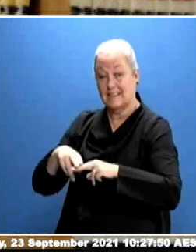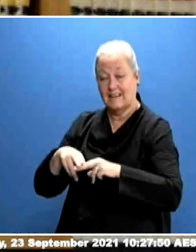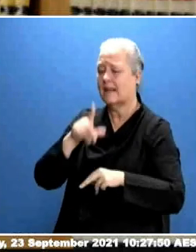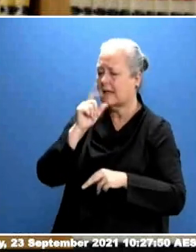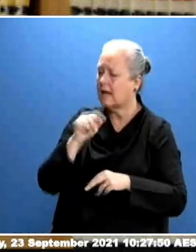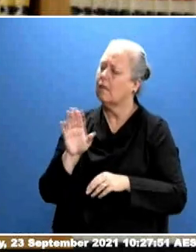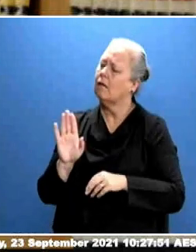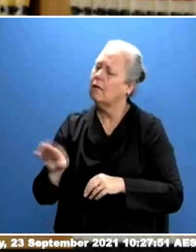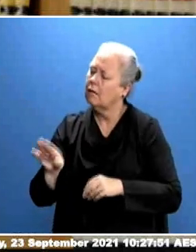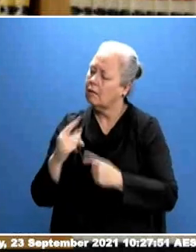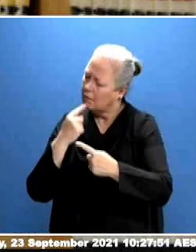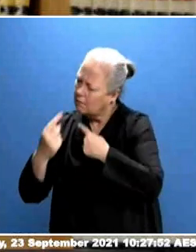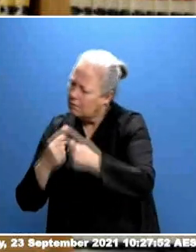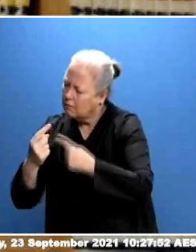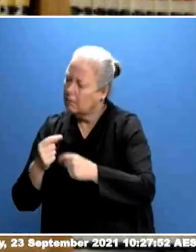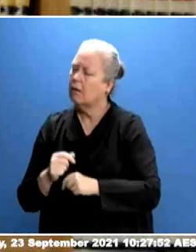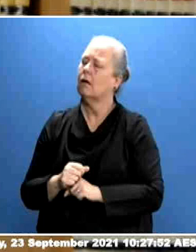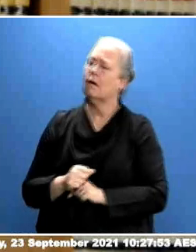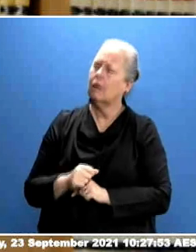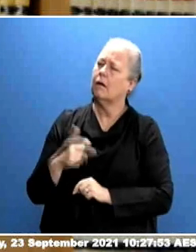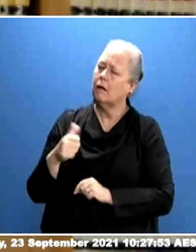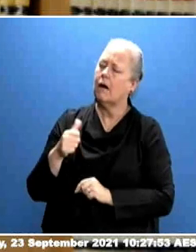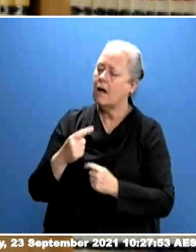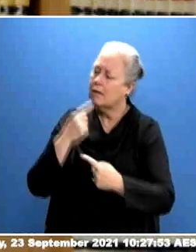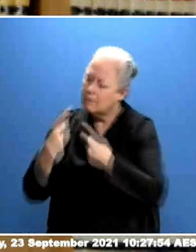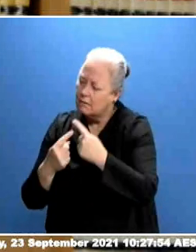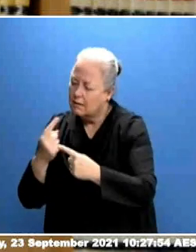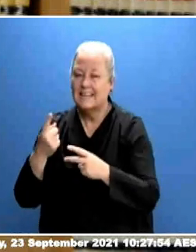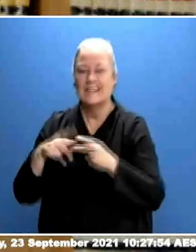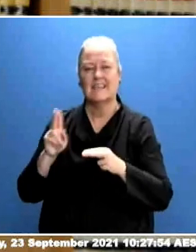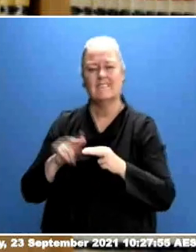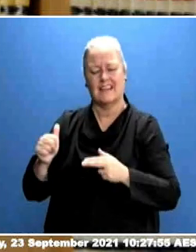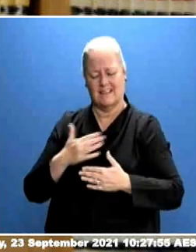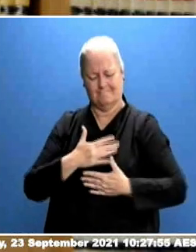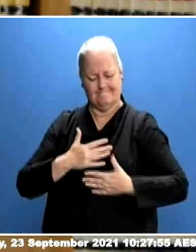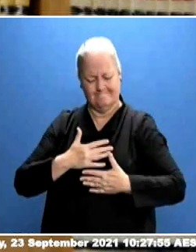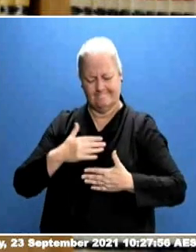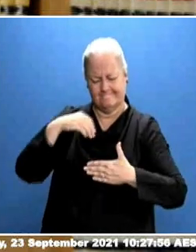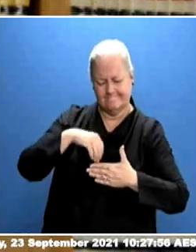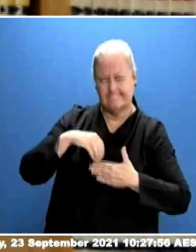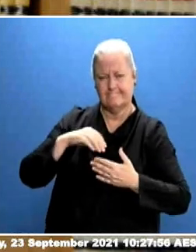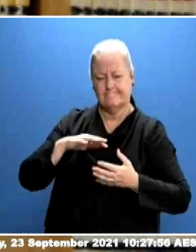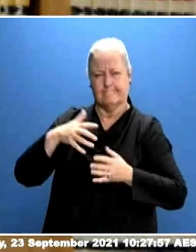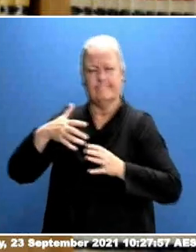so that when they experience emotional dysregulation whilst they're in our service, we can respond,